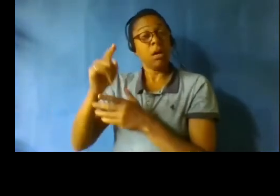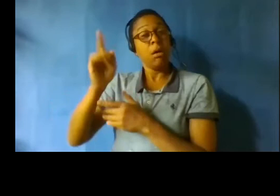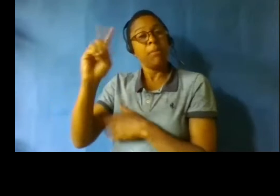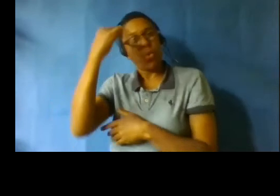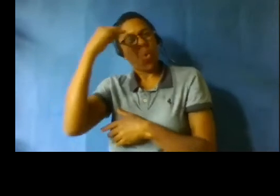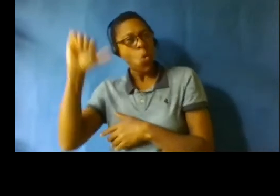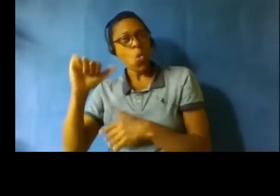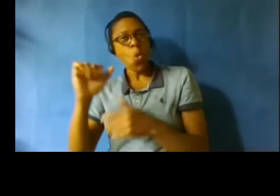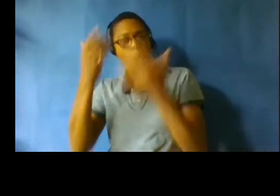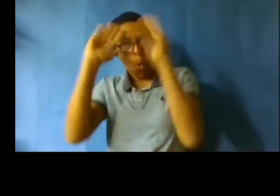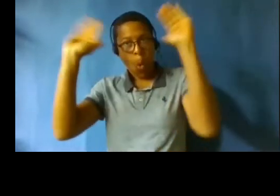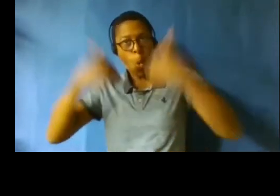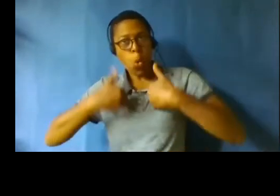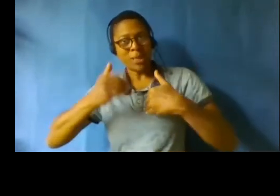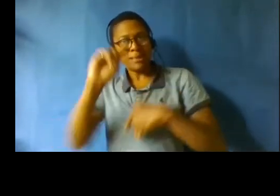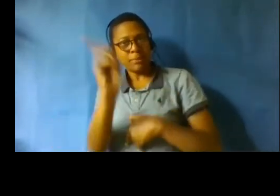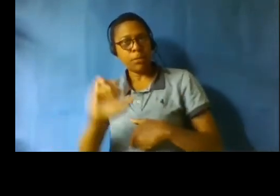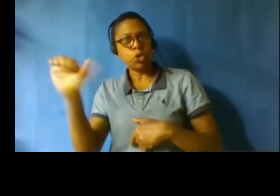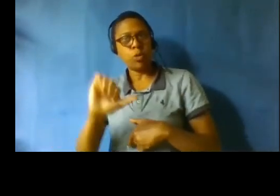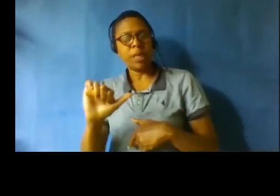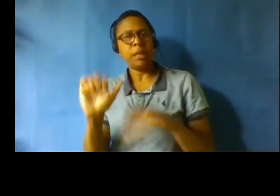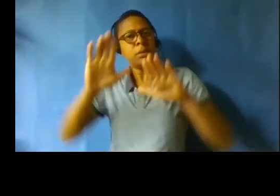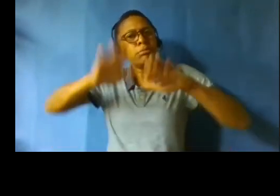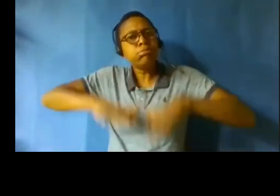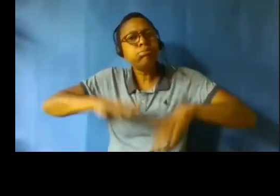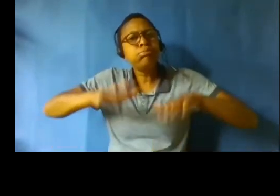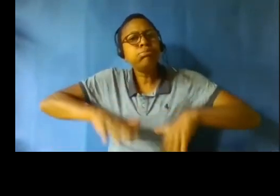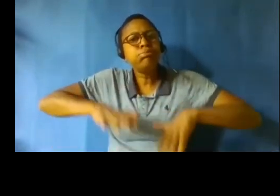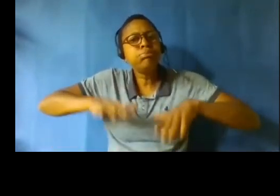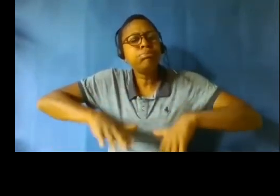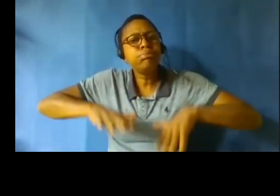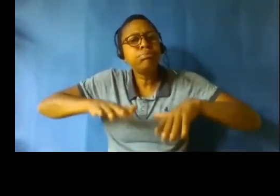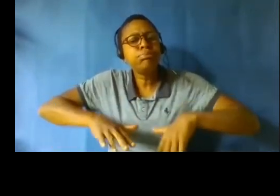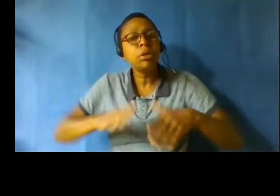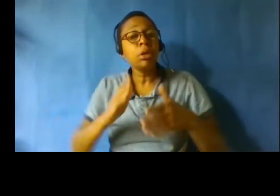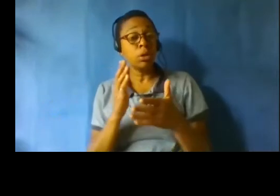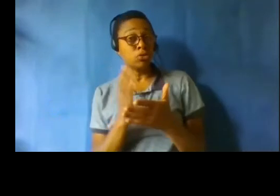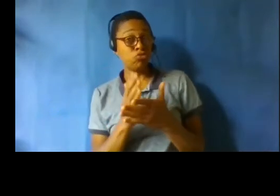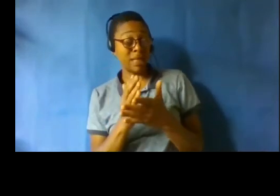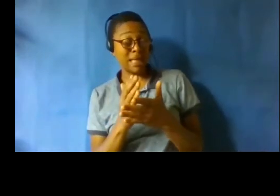symbolizes a neurotypical amputation of anything deemed other leading to a